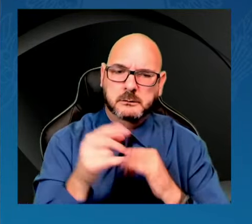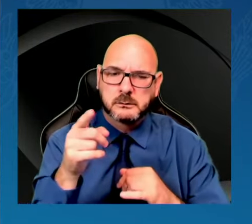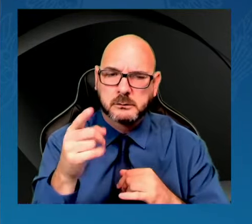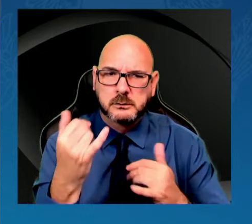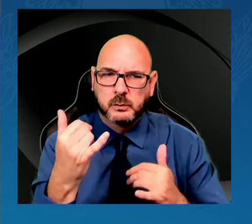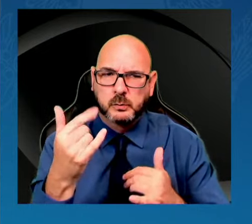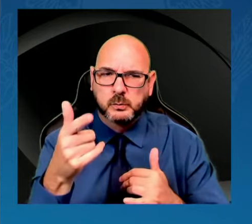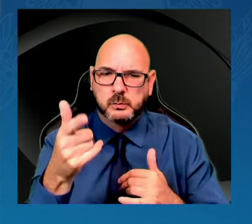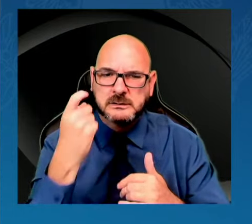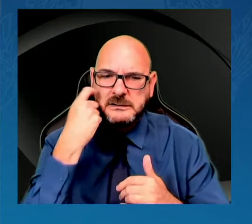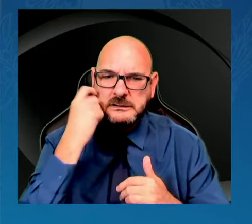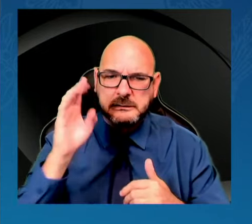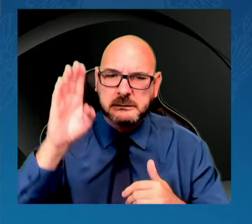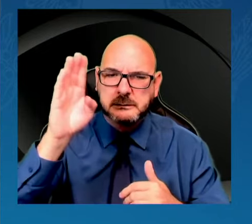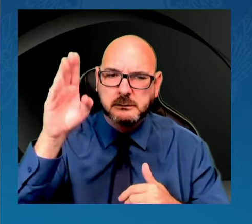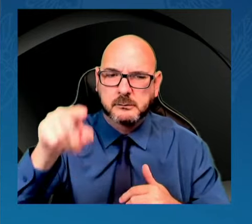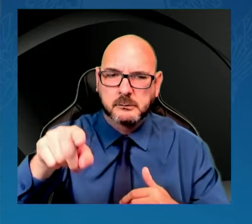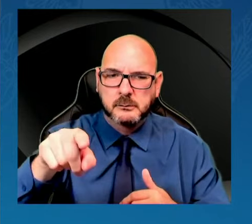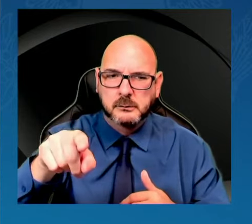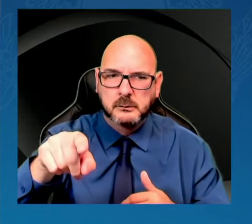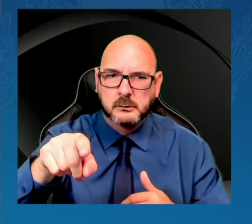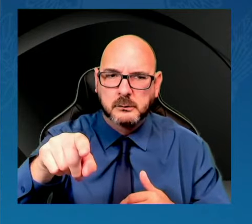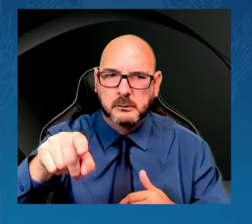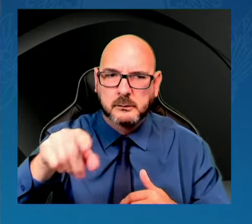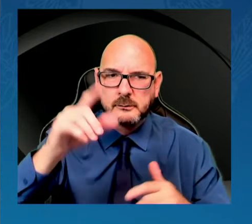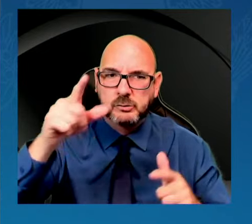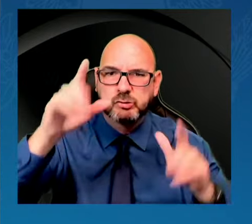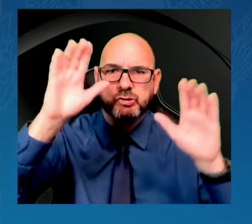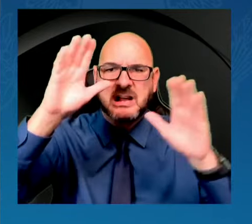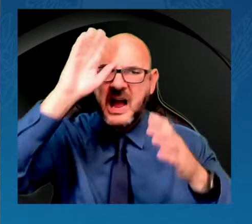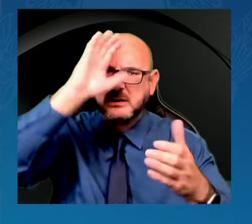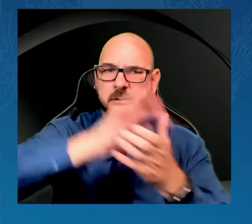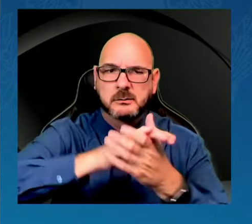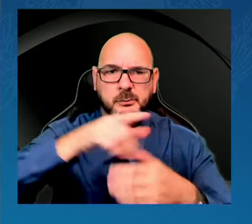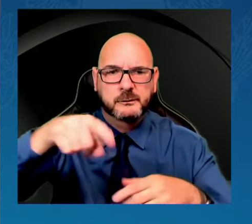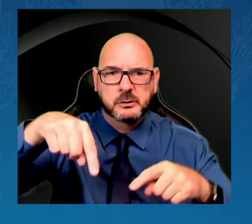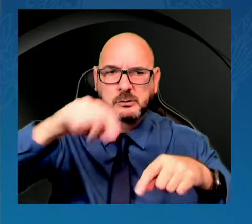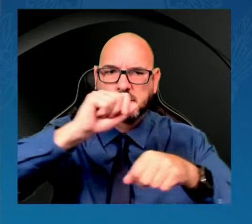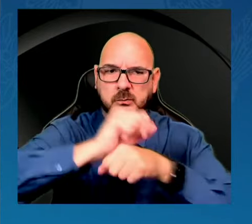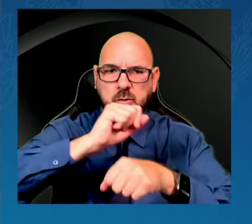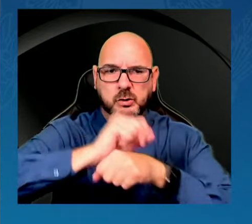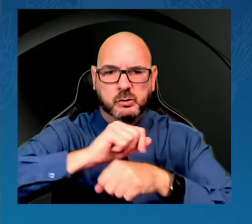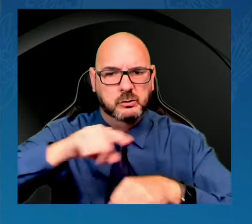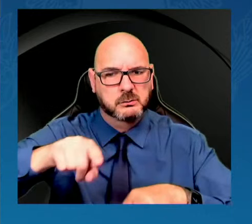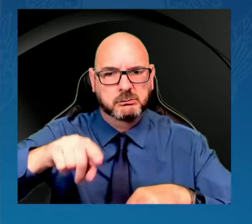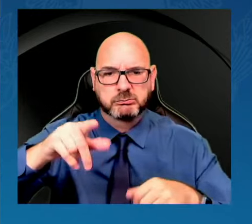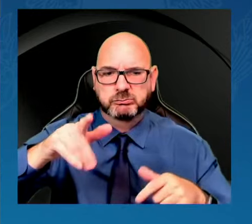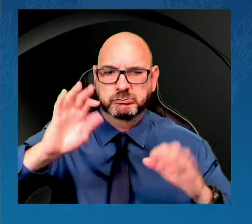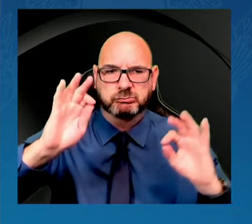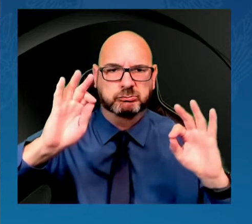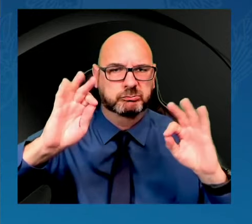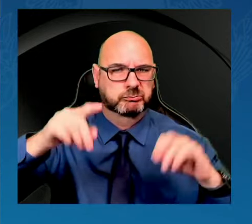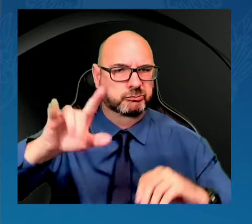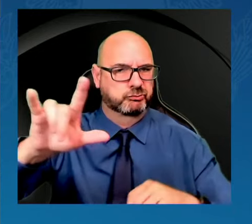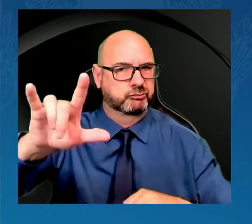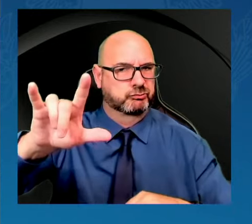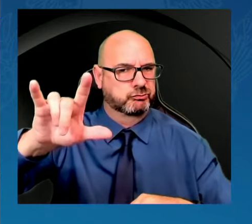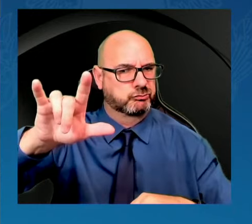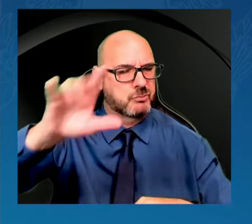my amazing husband, who makes this work possible. Love you so much. And I wanted Davis to raise his hand,